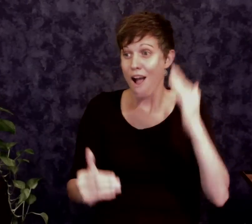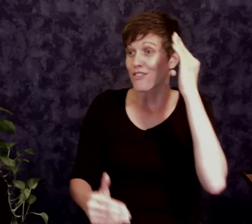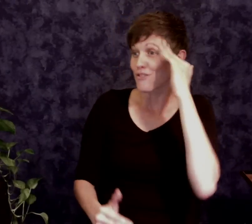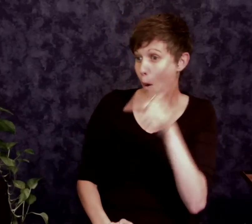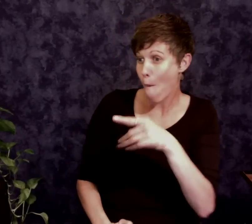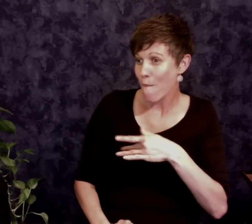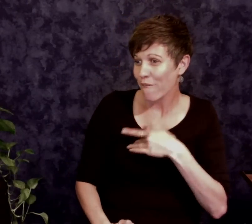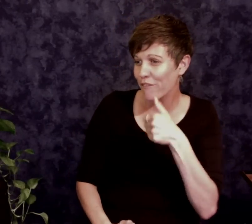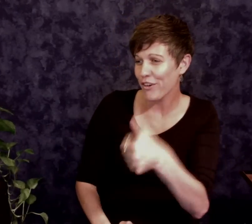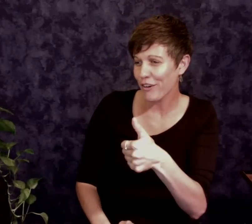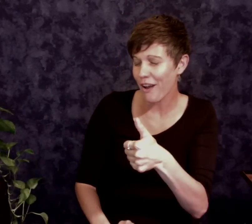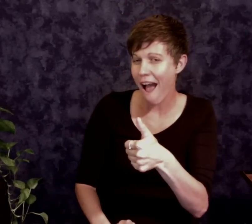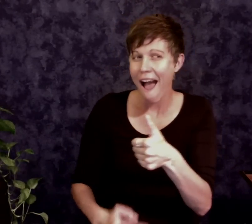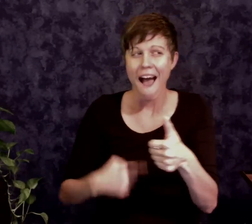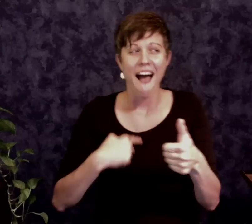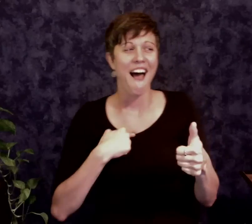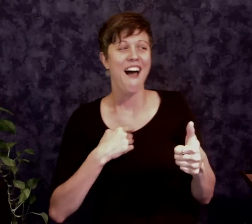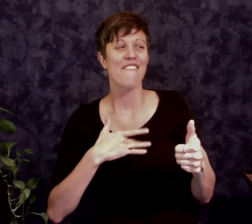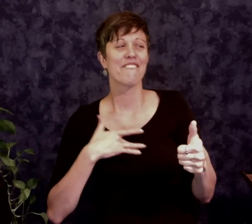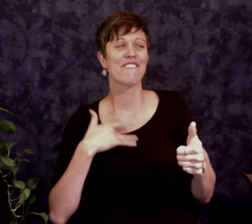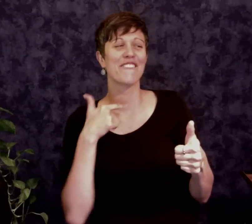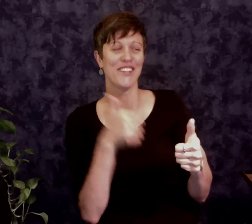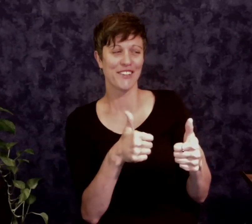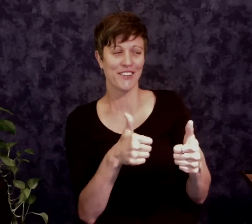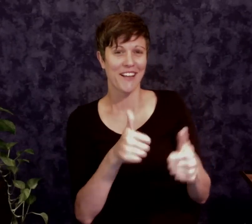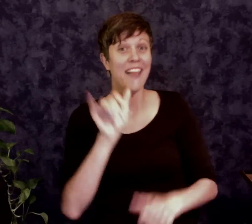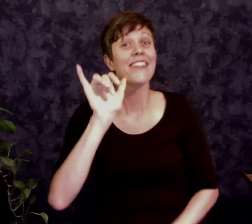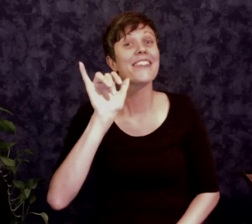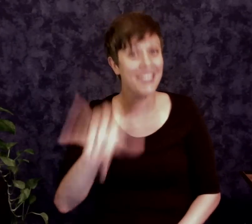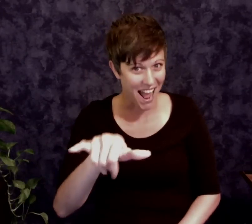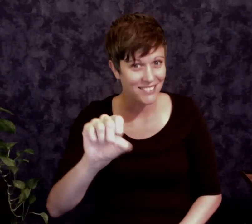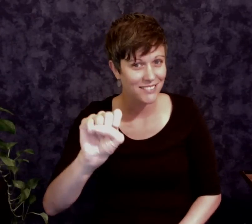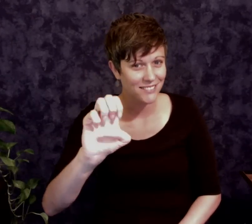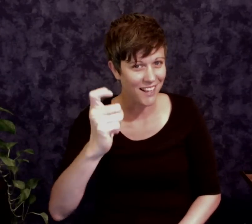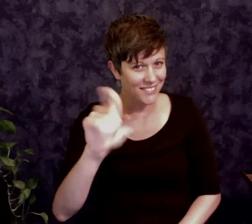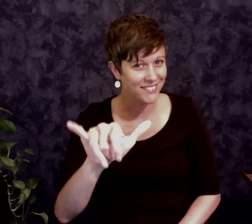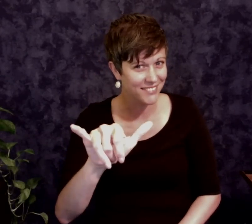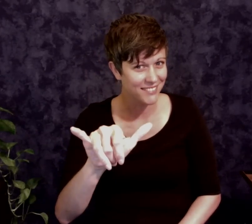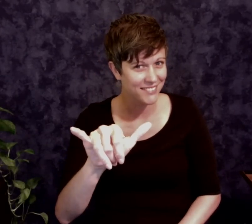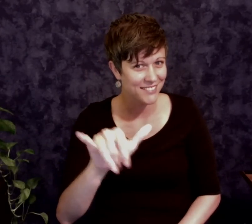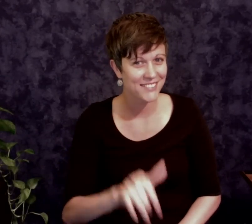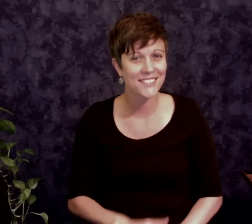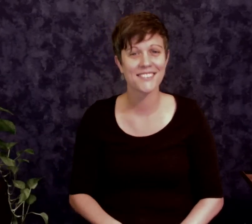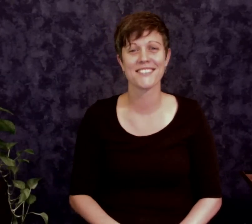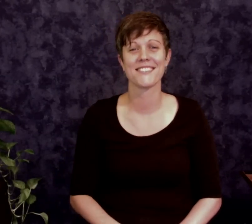It feels good to know the other person feels good too. Now that’s sexy!